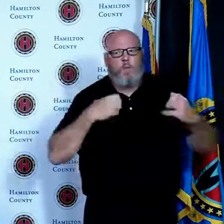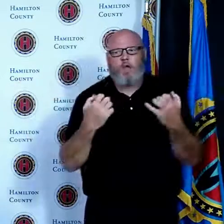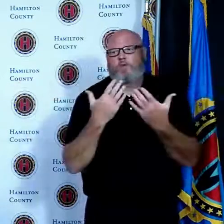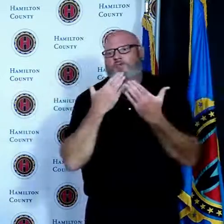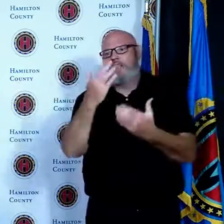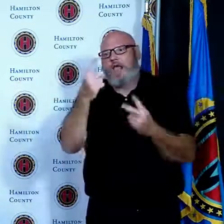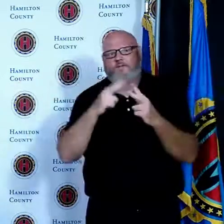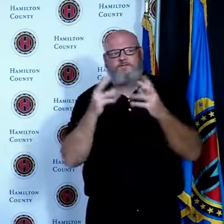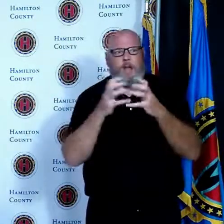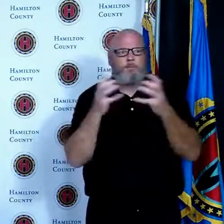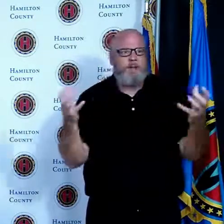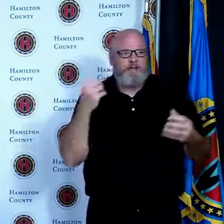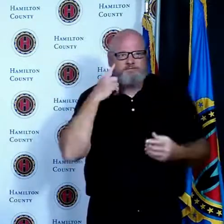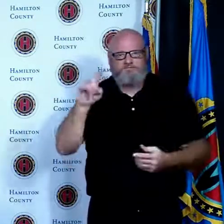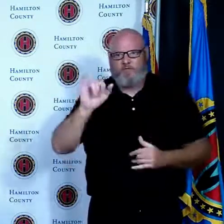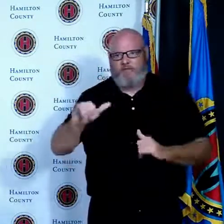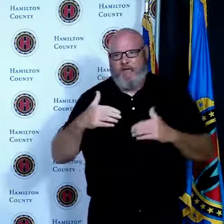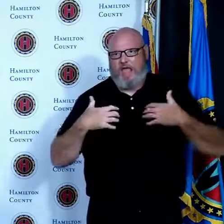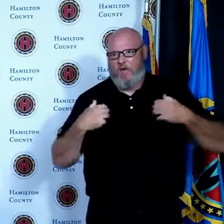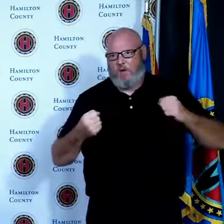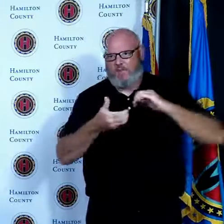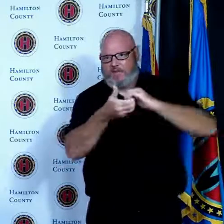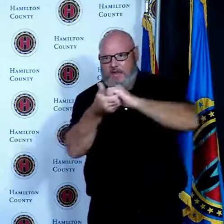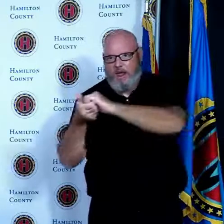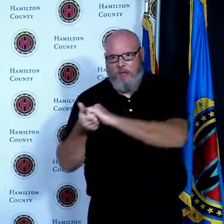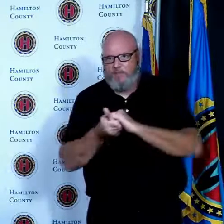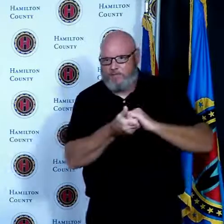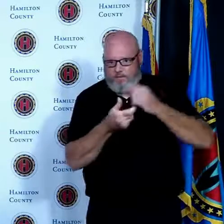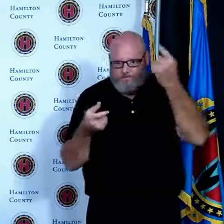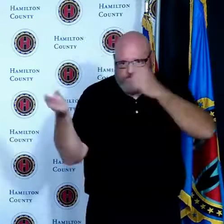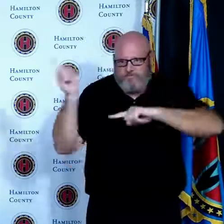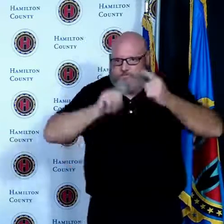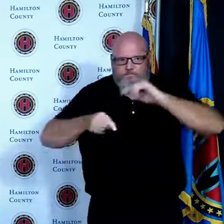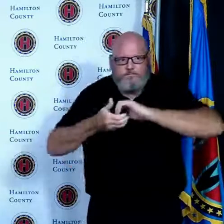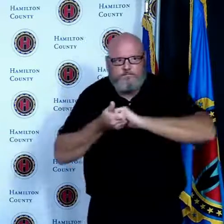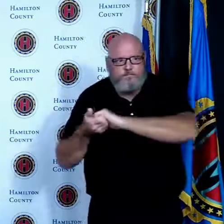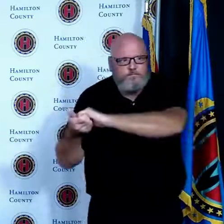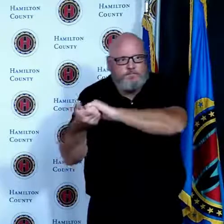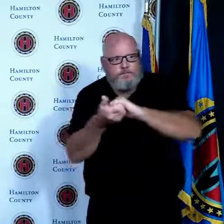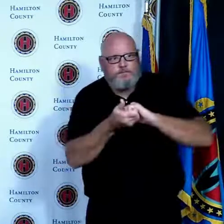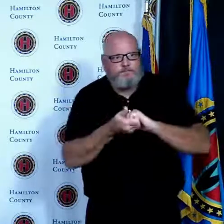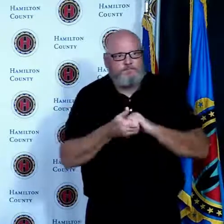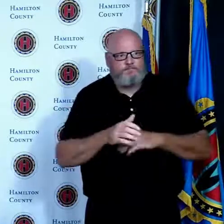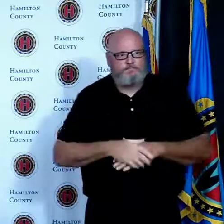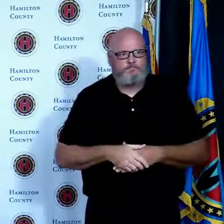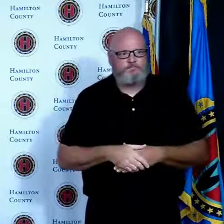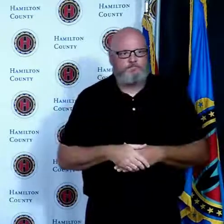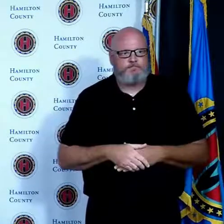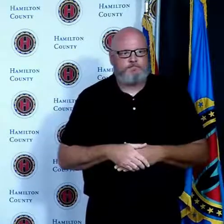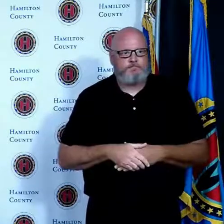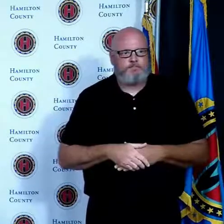for helping us with this initiative and and thank you doctor for being with us this morning we're very excited so just two